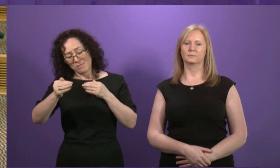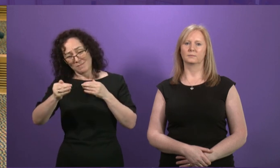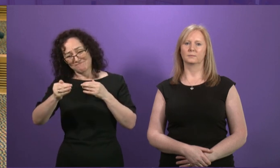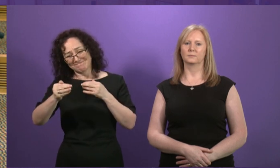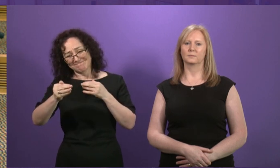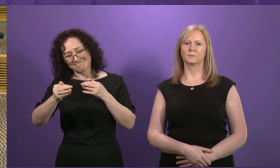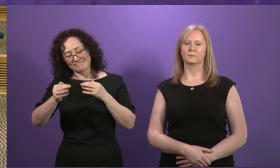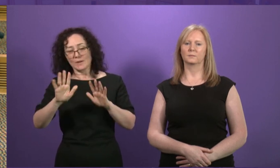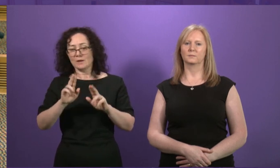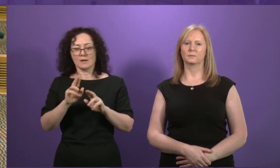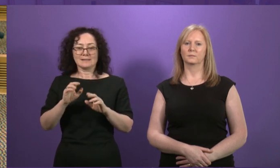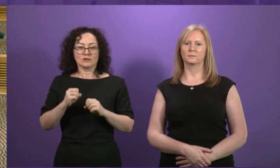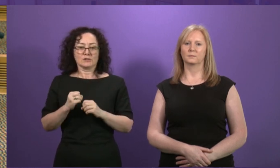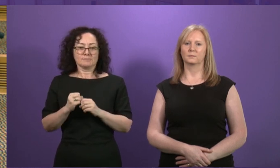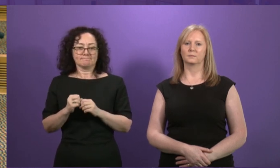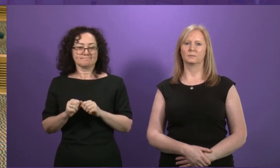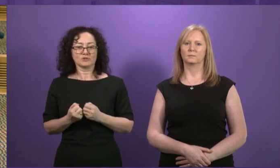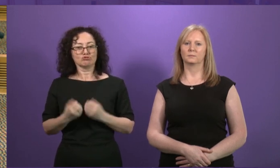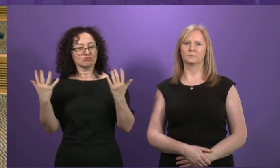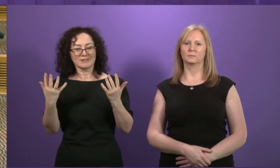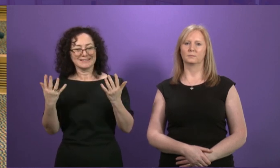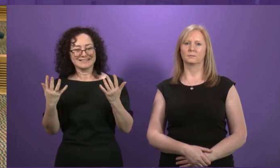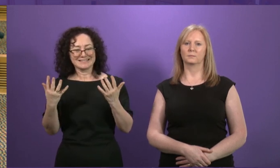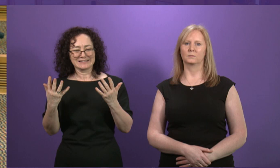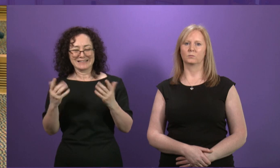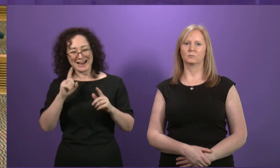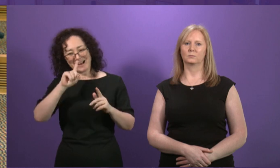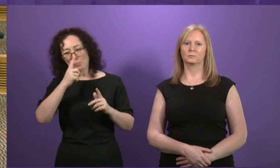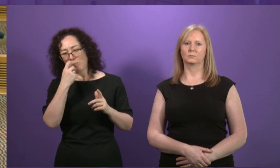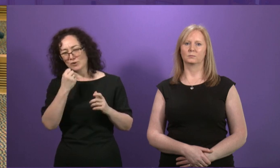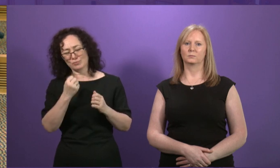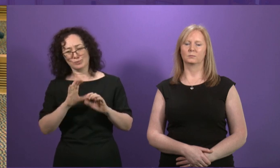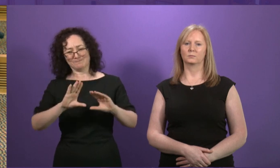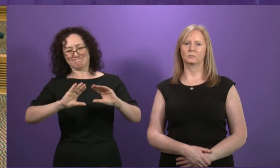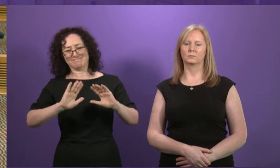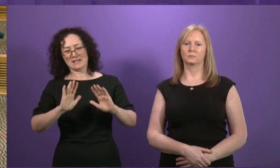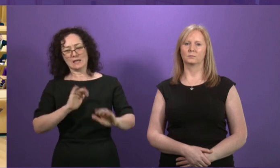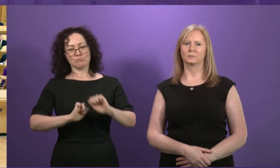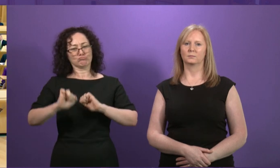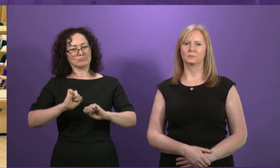I encourage the union and HIAL to continue to work together to resolve the outstanding issues.